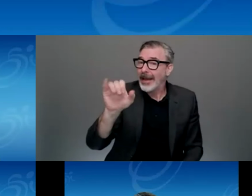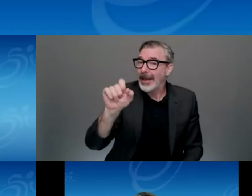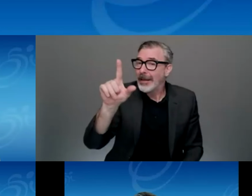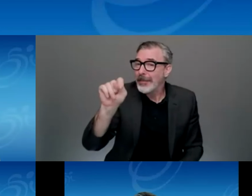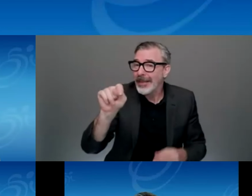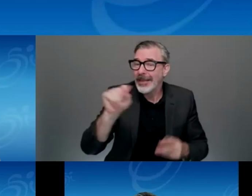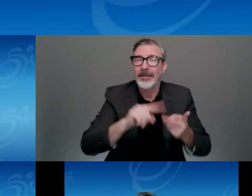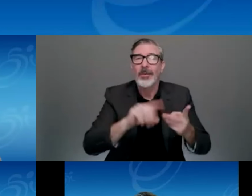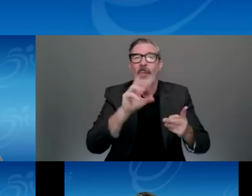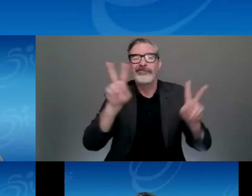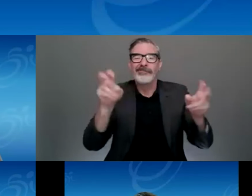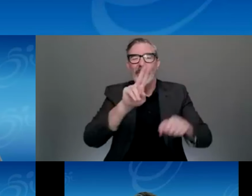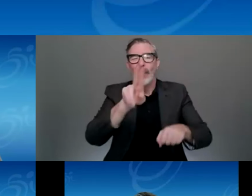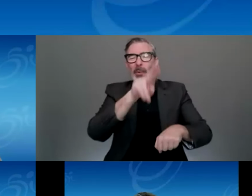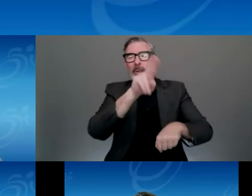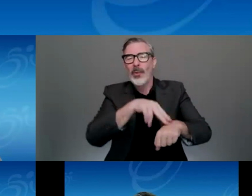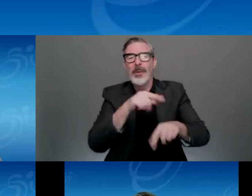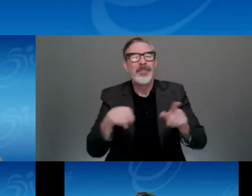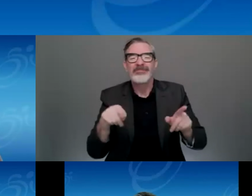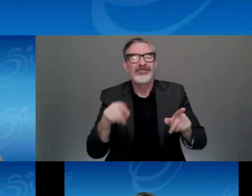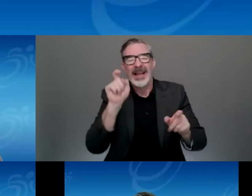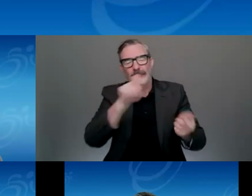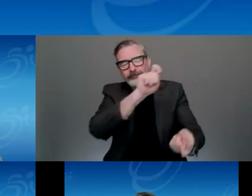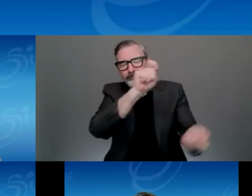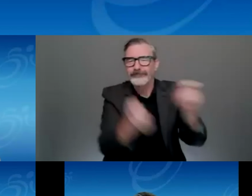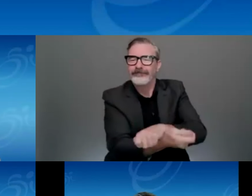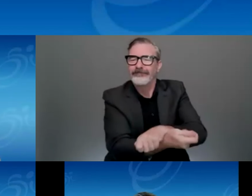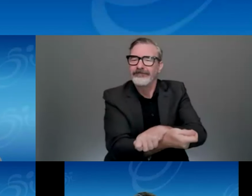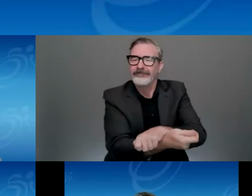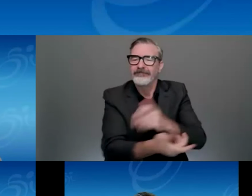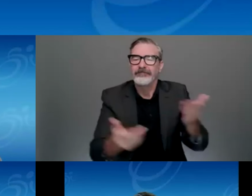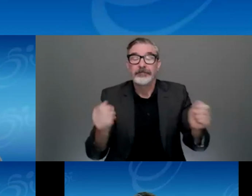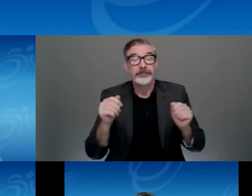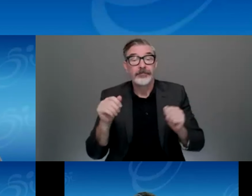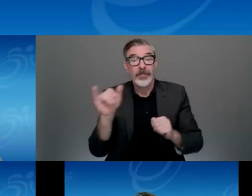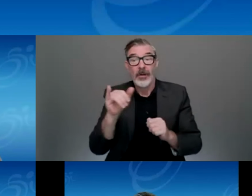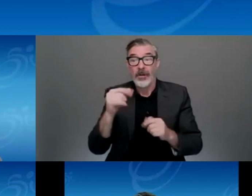And how do we actually break that down? And finally of the externally as the retailer so it Canadian Tire